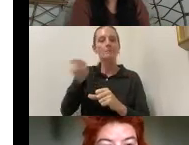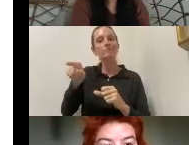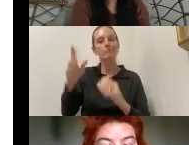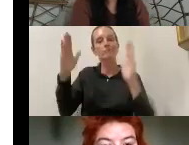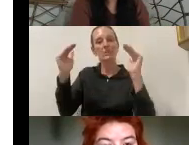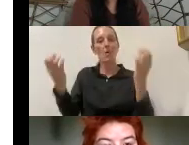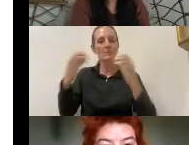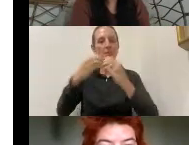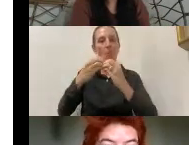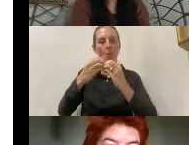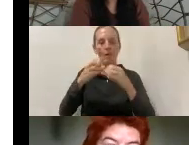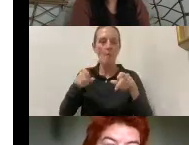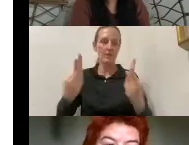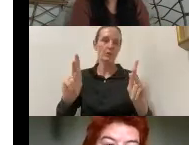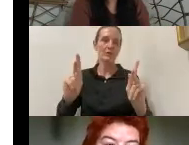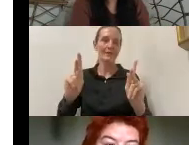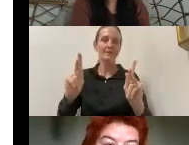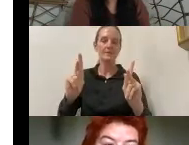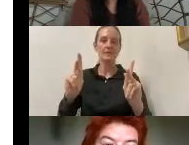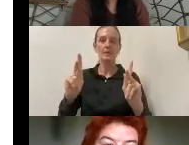that both for youth in T’Sou-ke, but also in other communities.